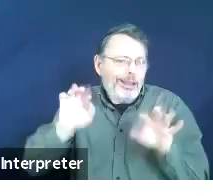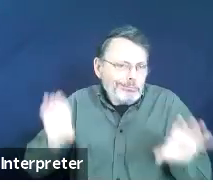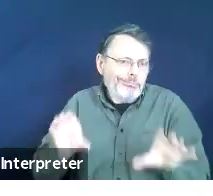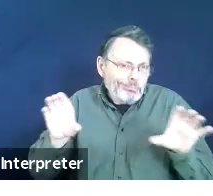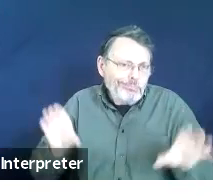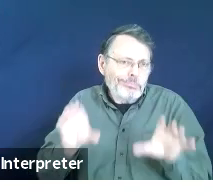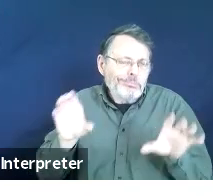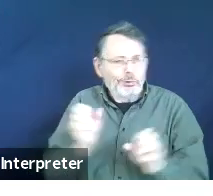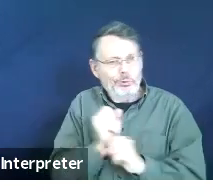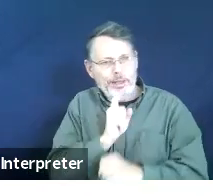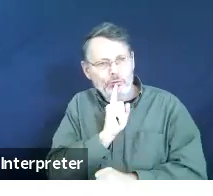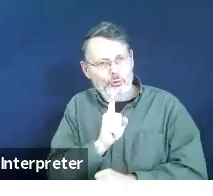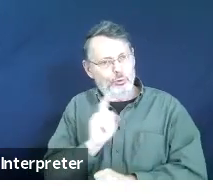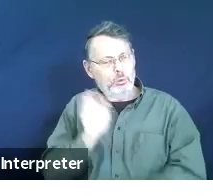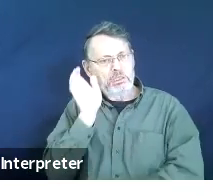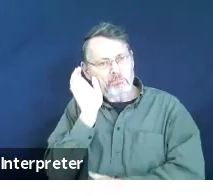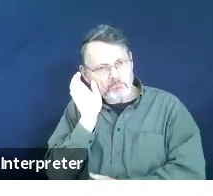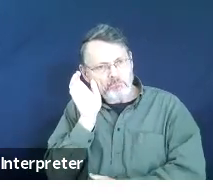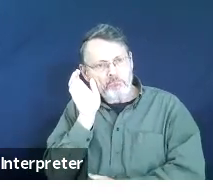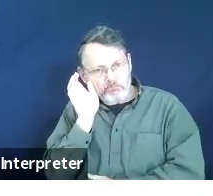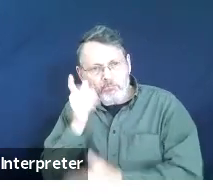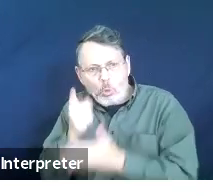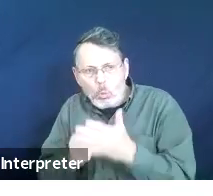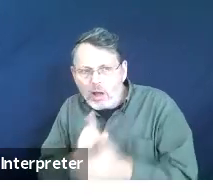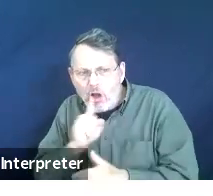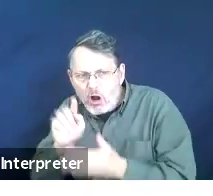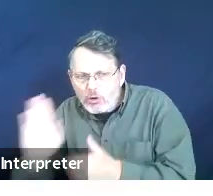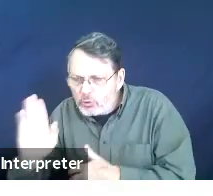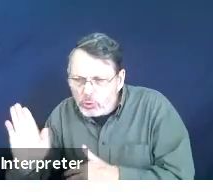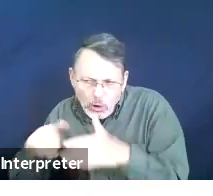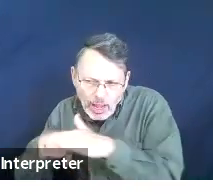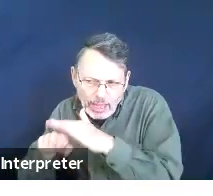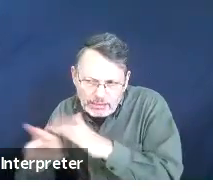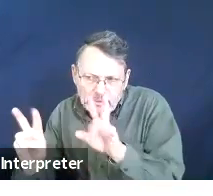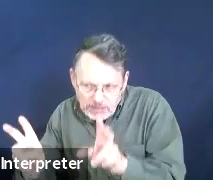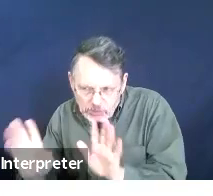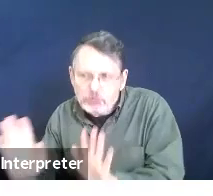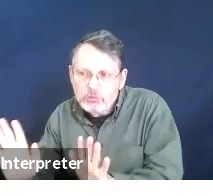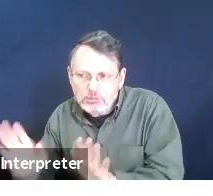that we are hearing what the access issues are and addressing them. But we wanted to make sure that